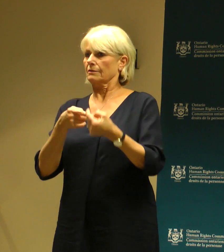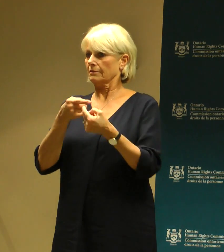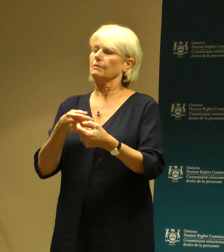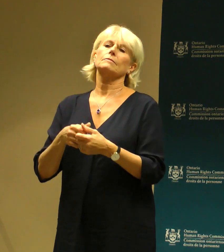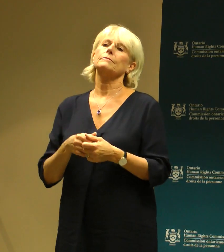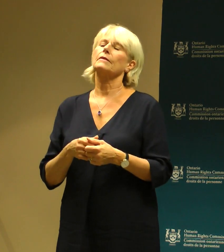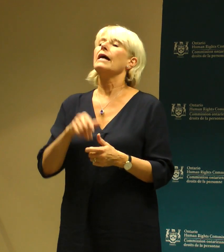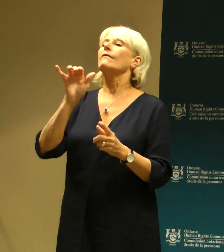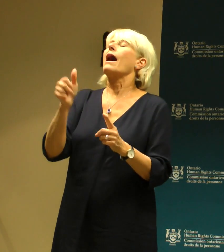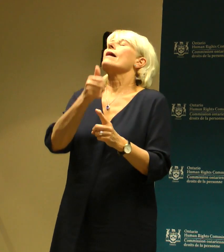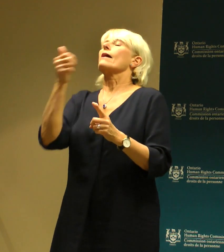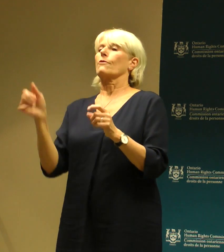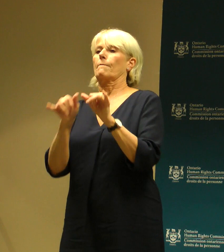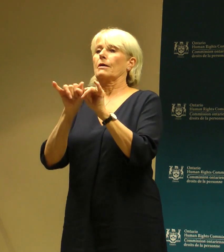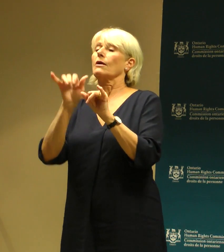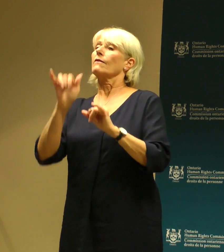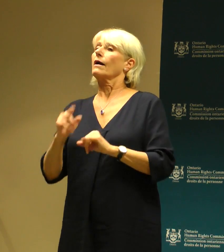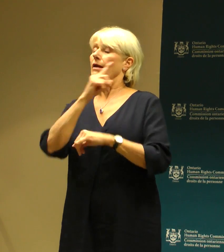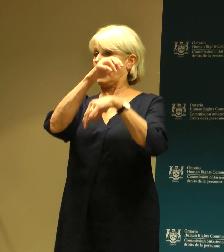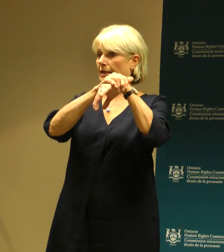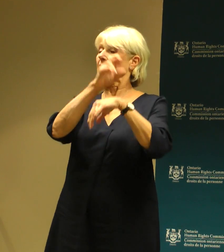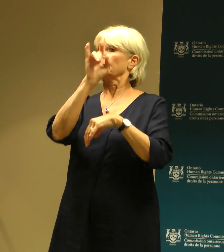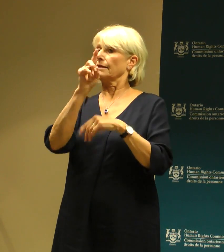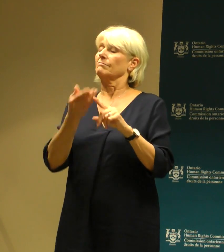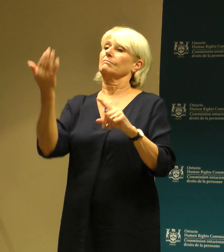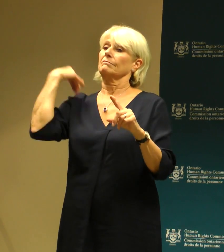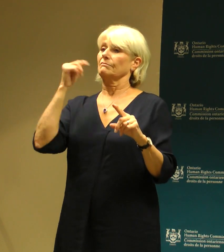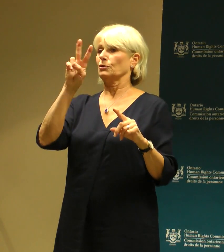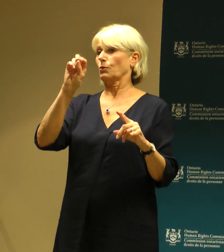This is another measure that England implemented back in 2012.